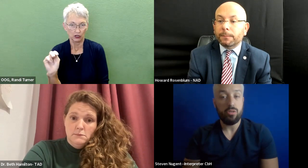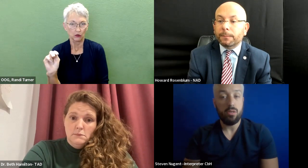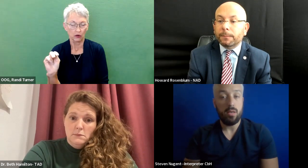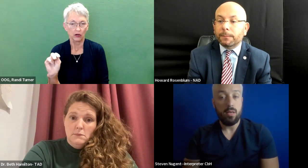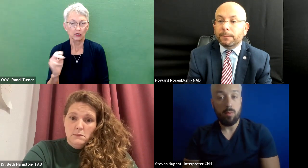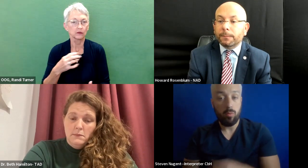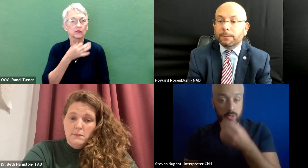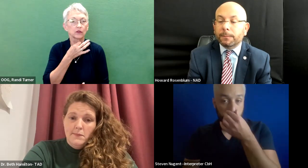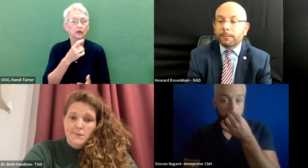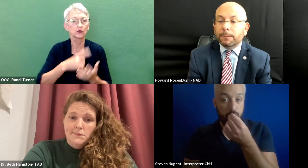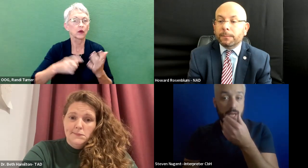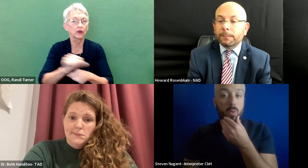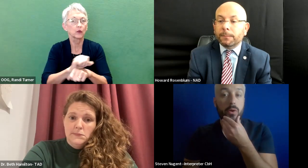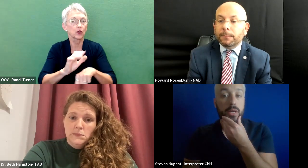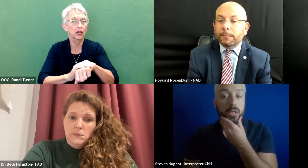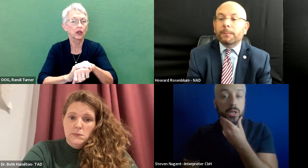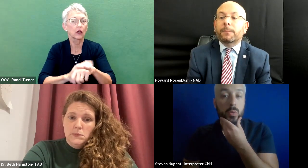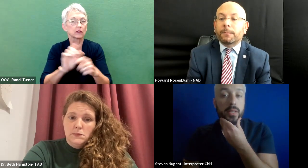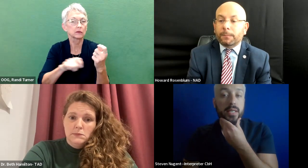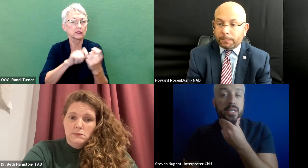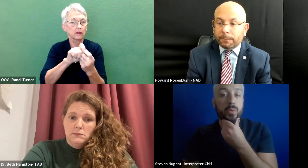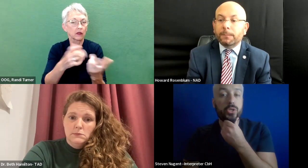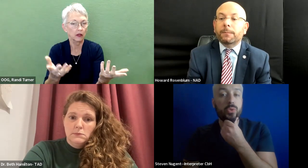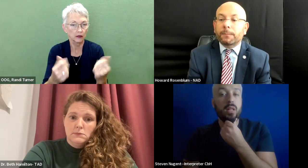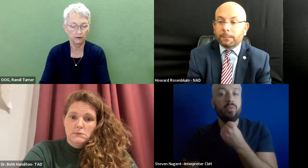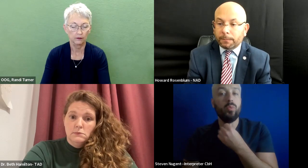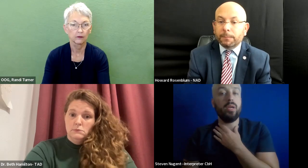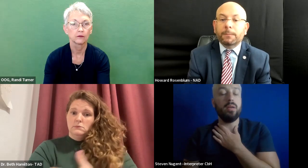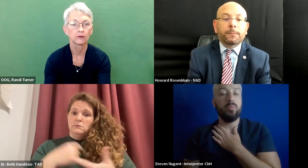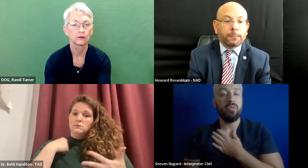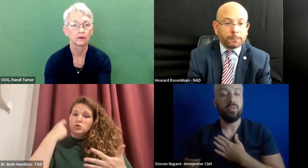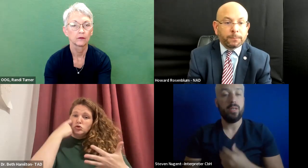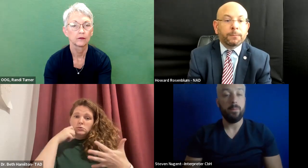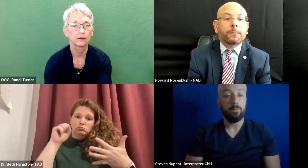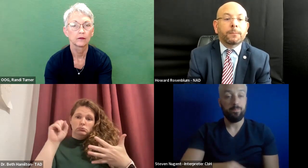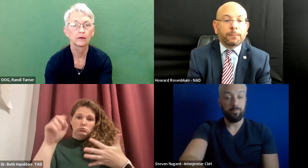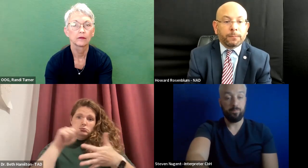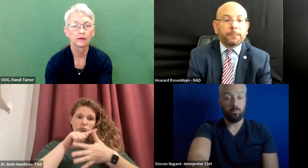planned or has in the works for this next legislative